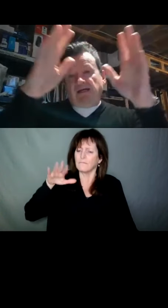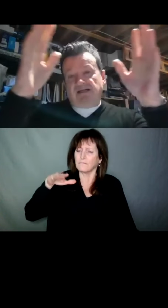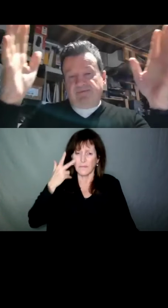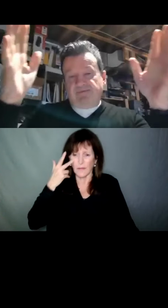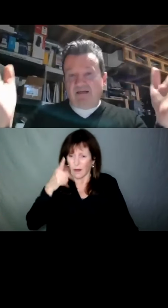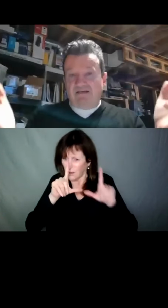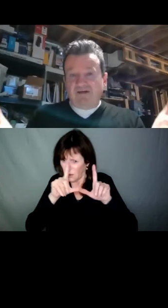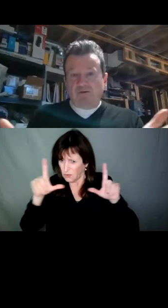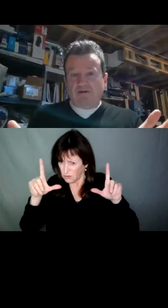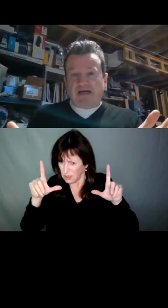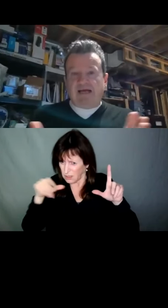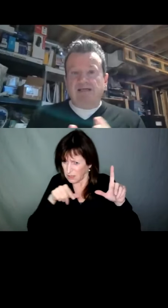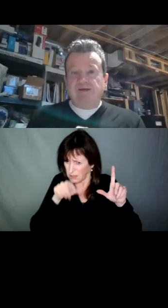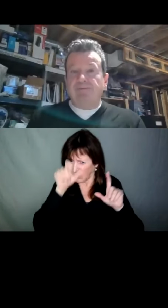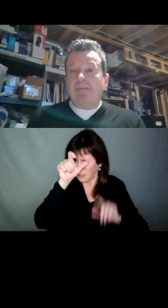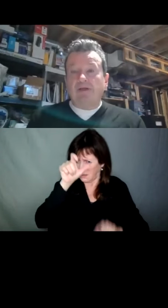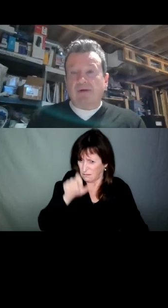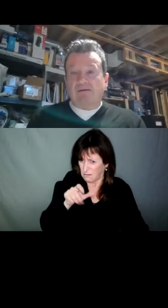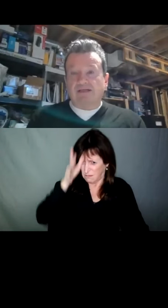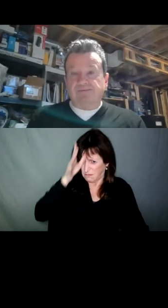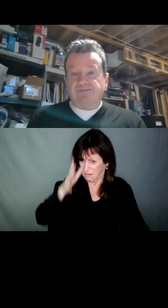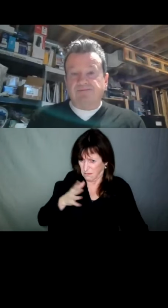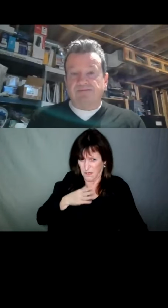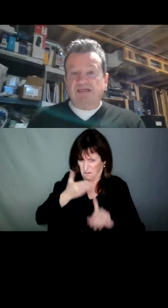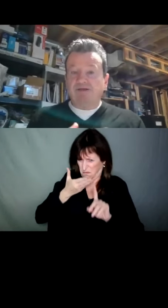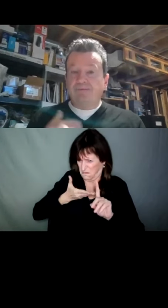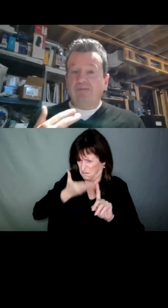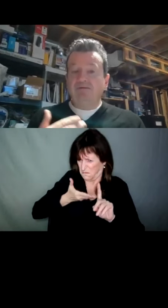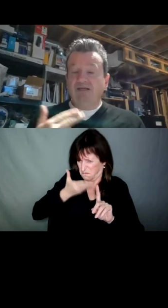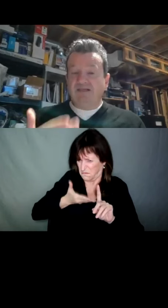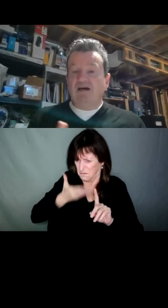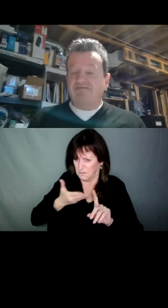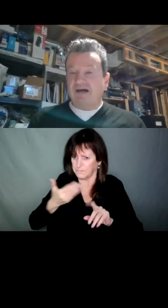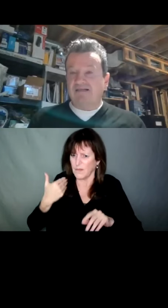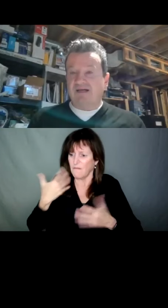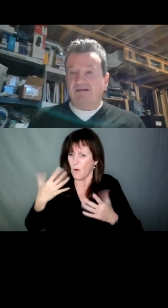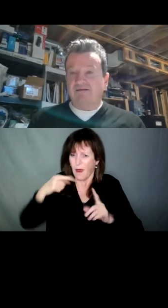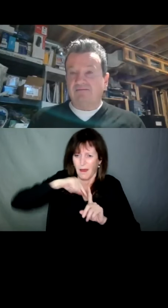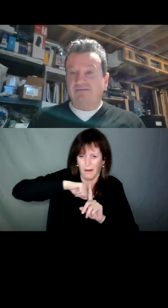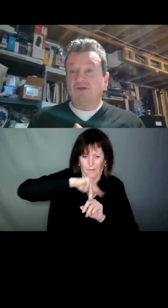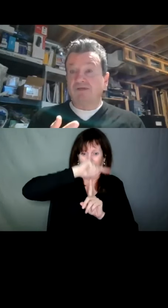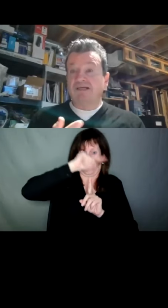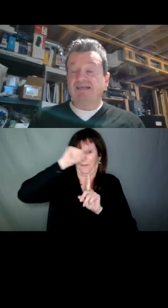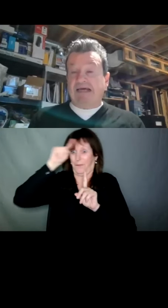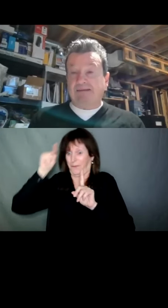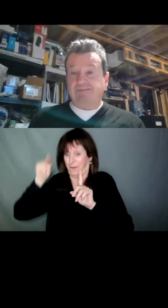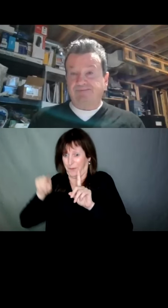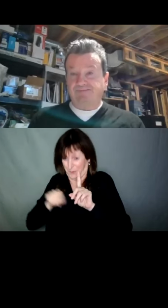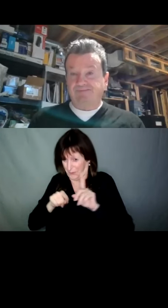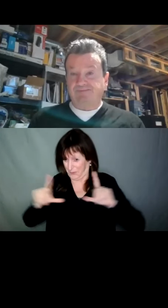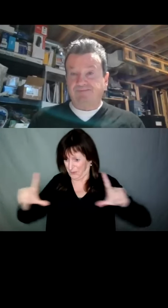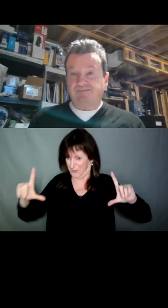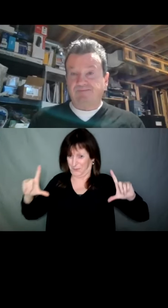I think I covered that. Next slide . What you see on the screen is an individual